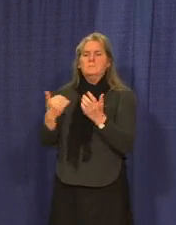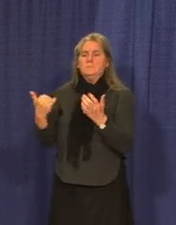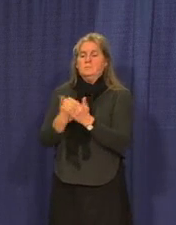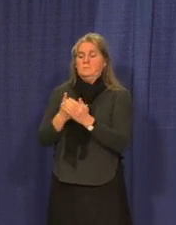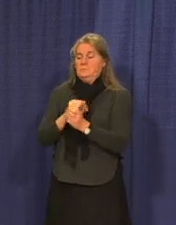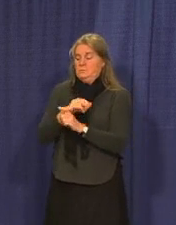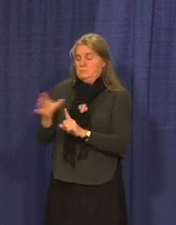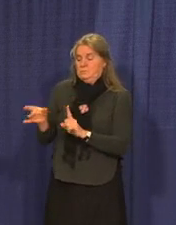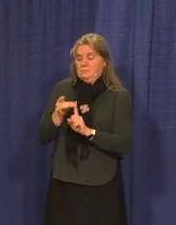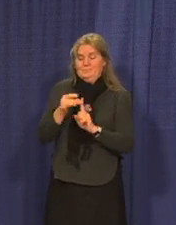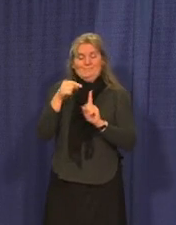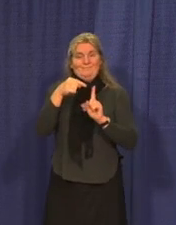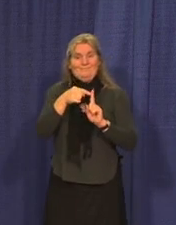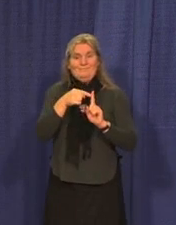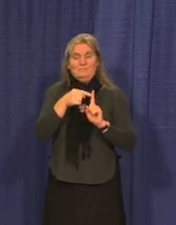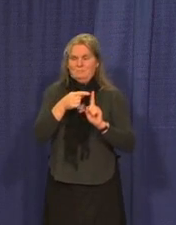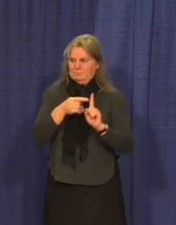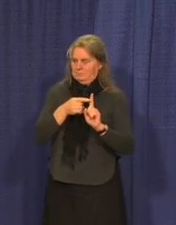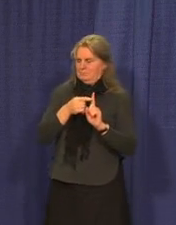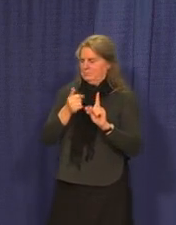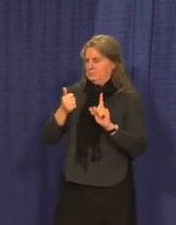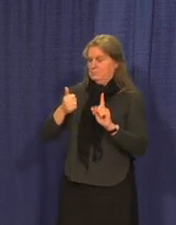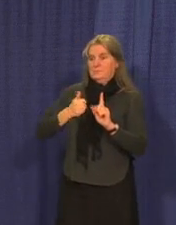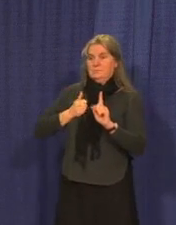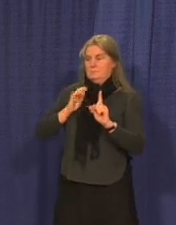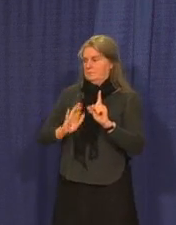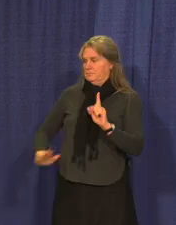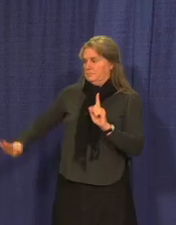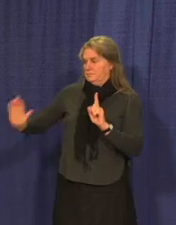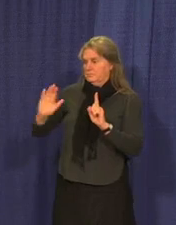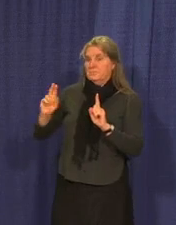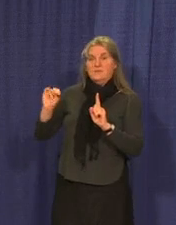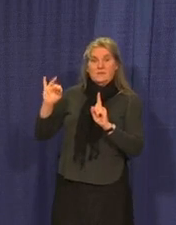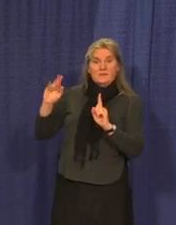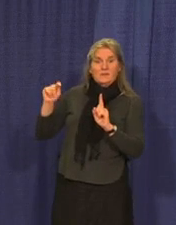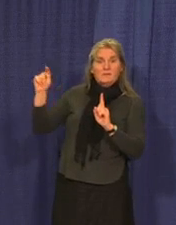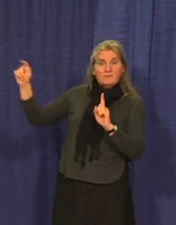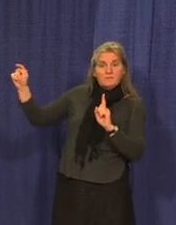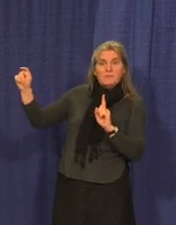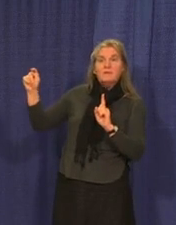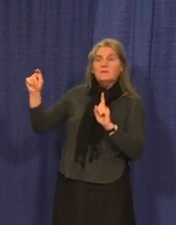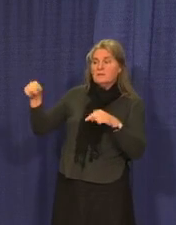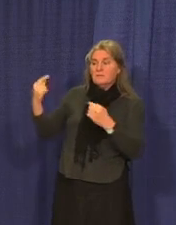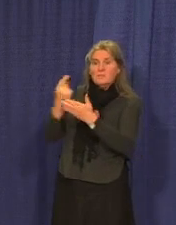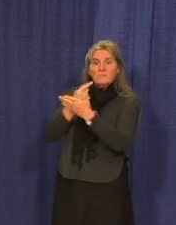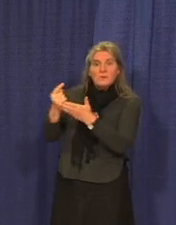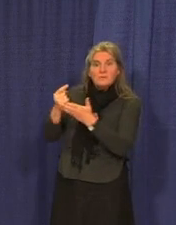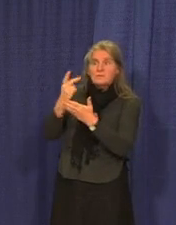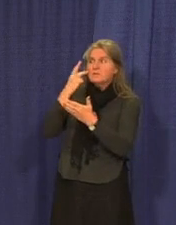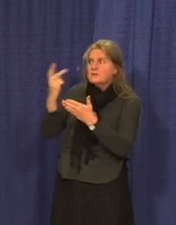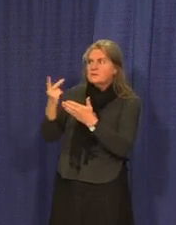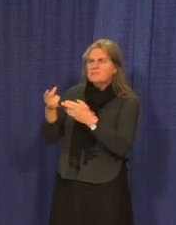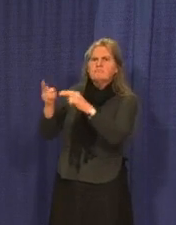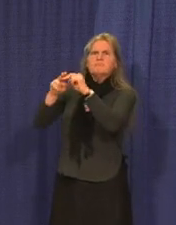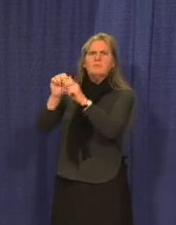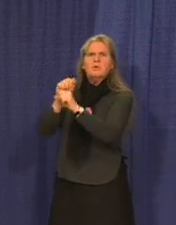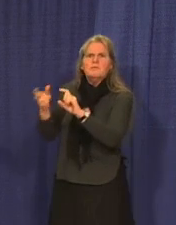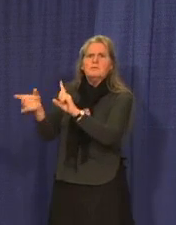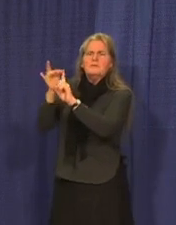that in a moment. The new case combined with the dramatic increase in cases in Nunavut and -- in the past week